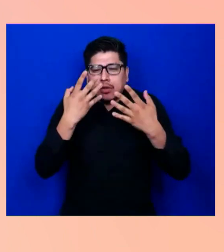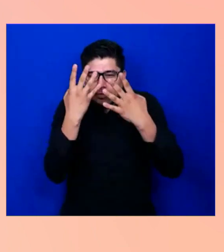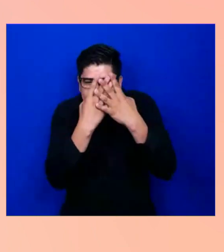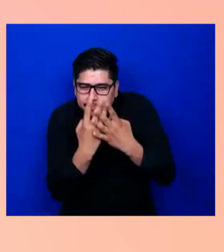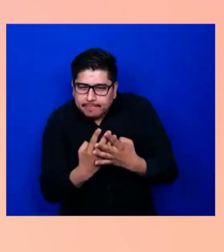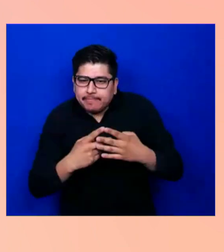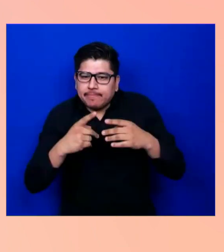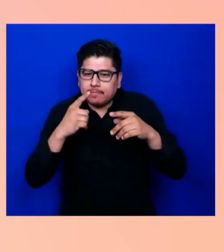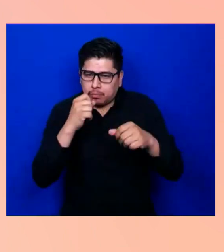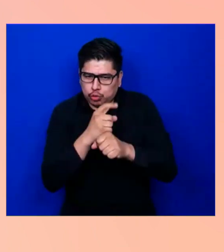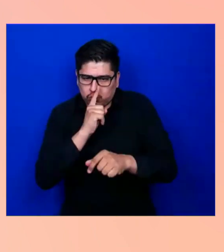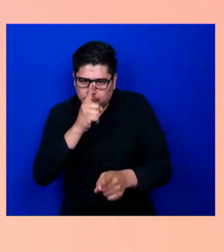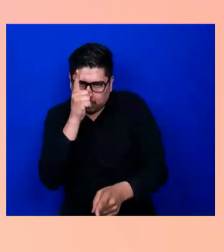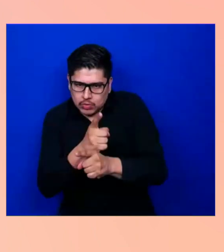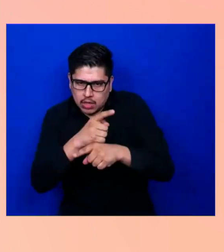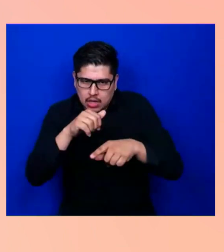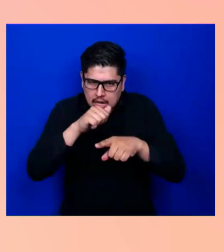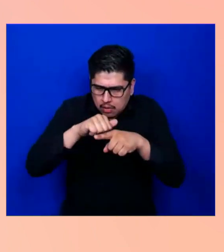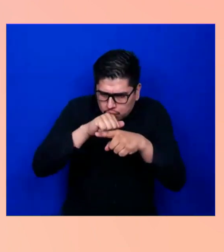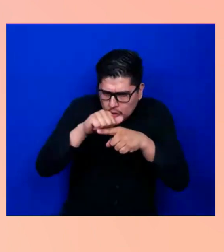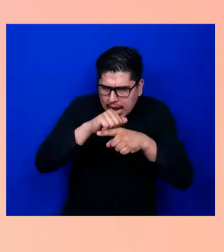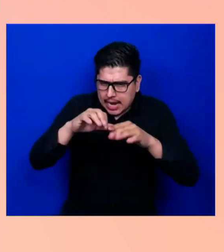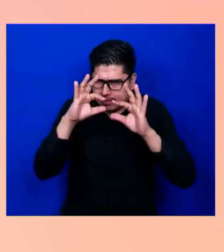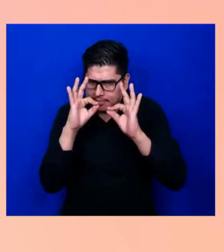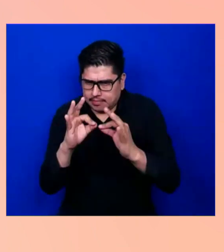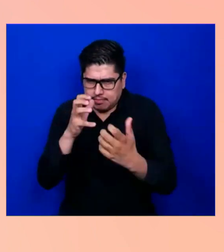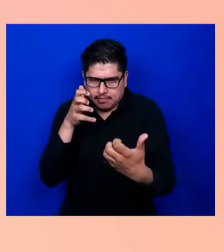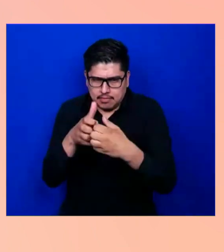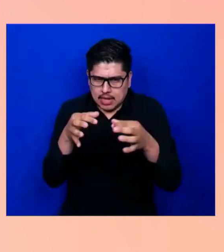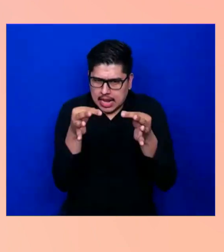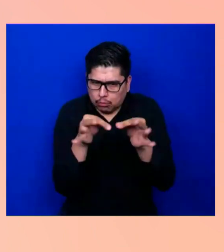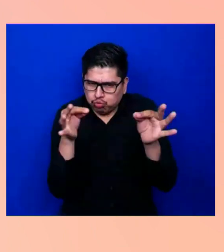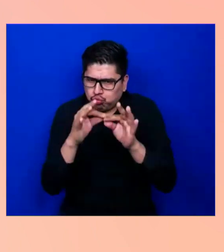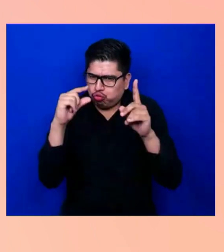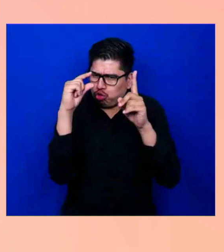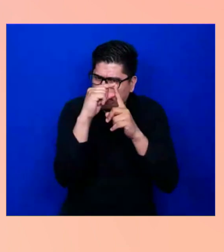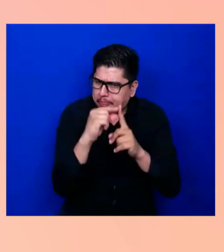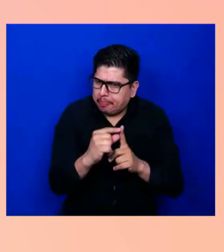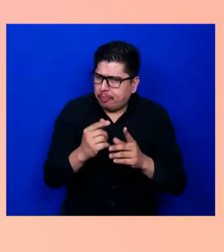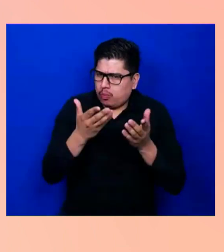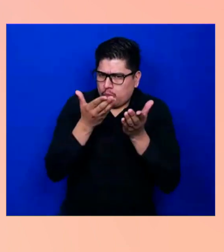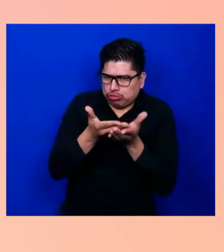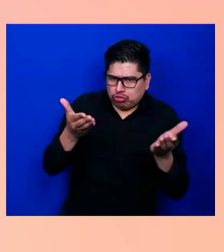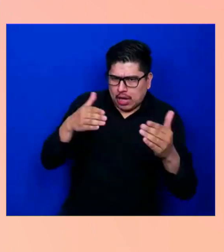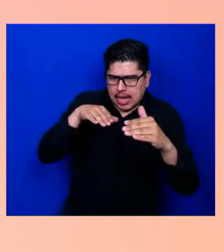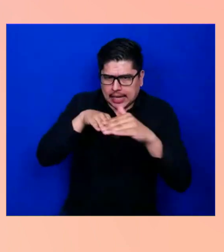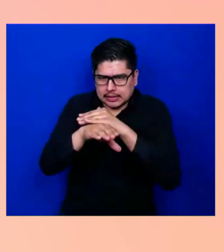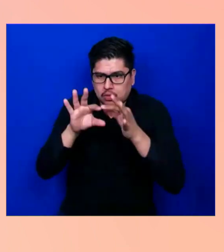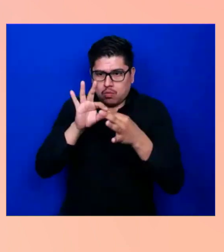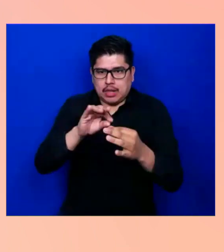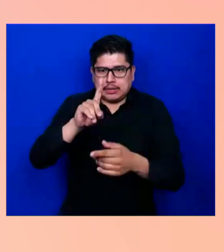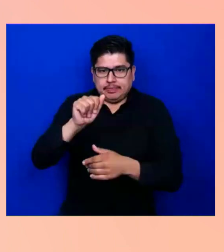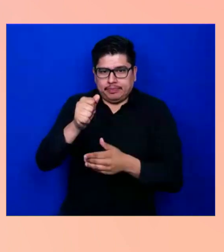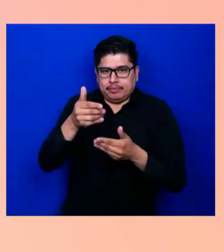and access to resources like our disability hiring toolkit, we can help foster the right dialogue that leads